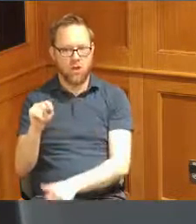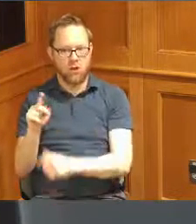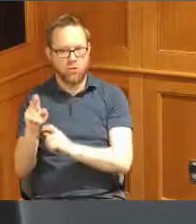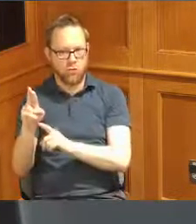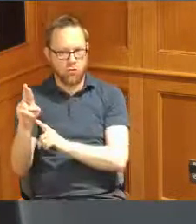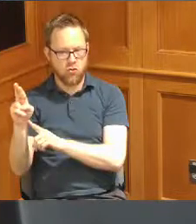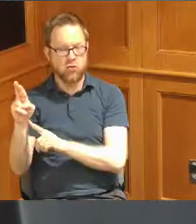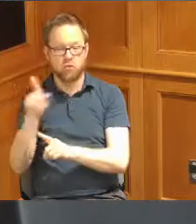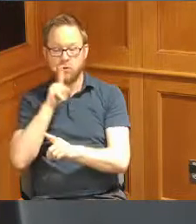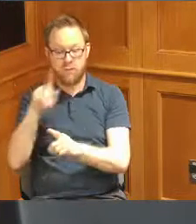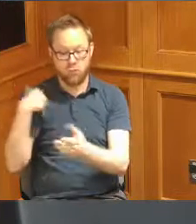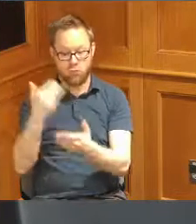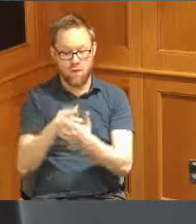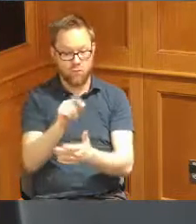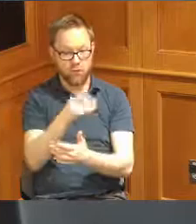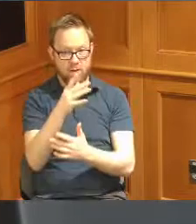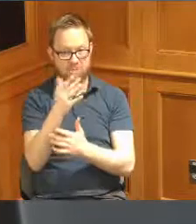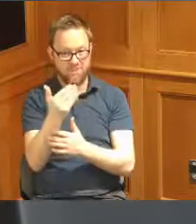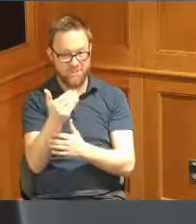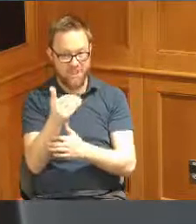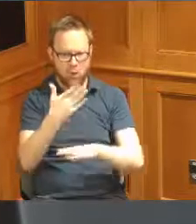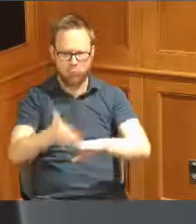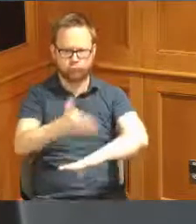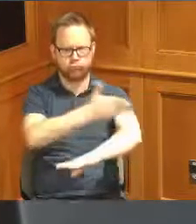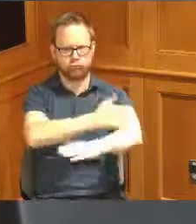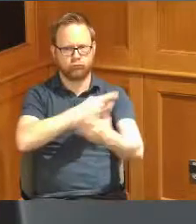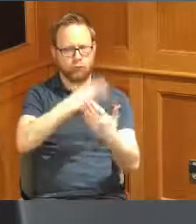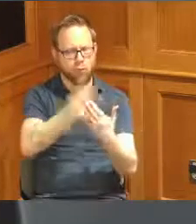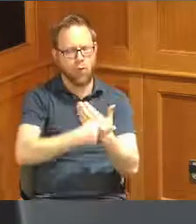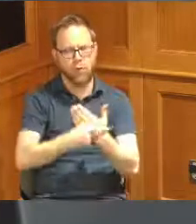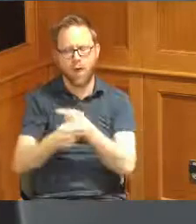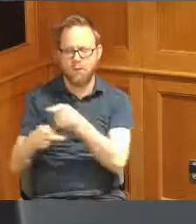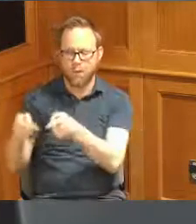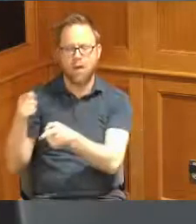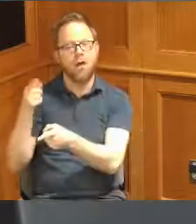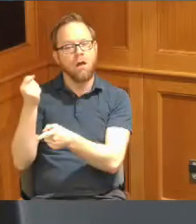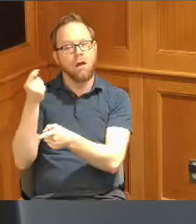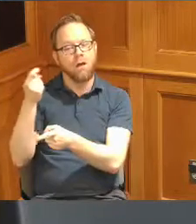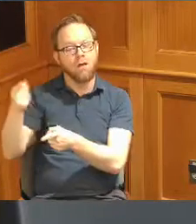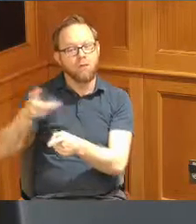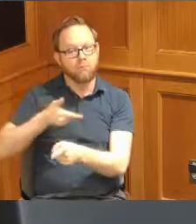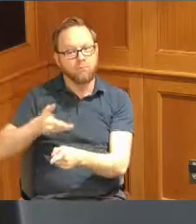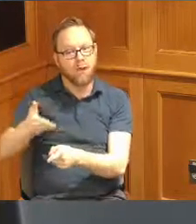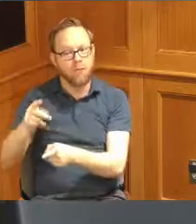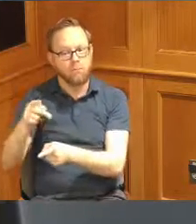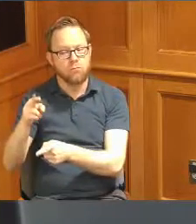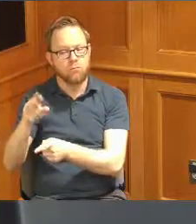around where as coach Mosley was hired at Purcell after spending a season at Cincinnati Christian